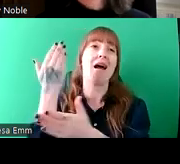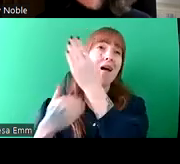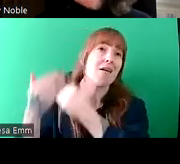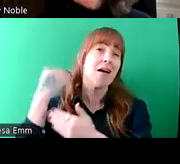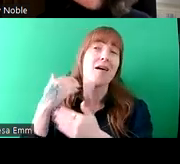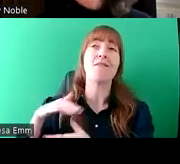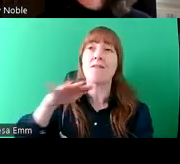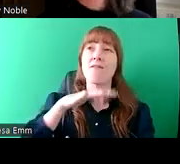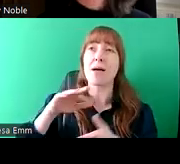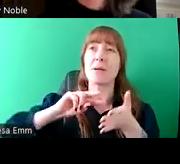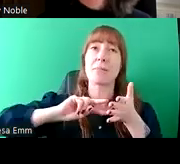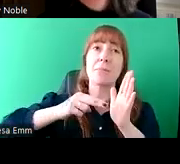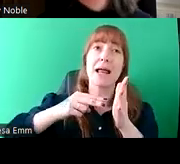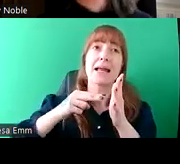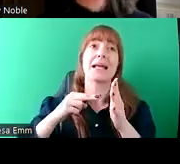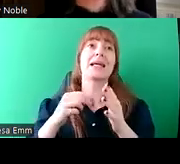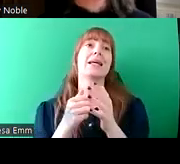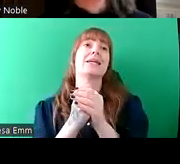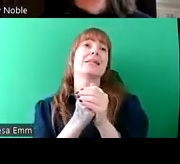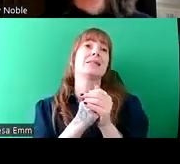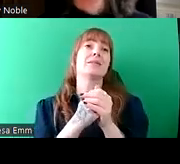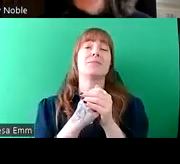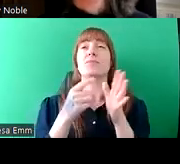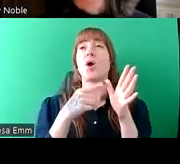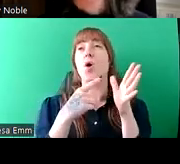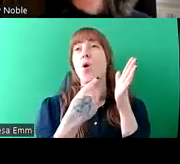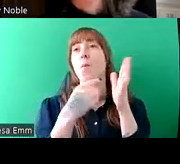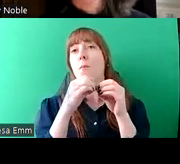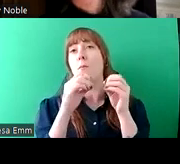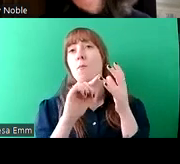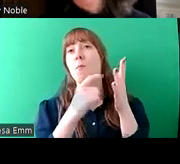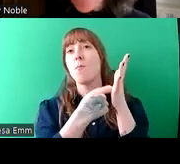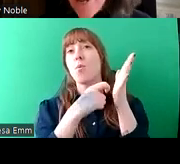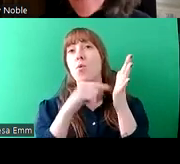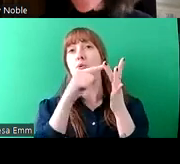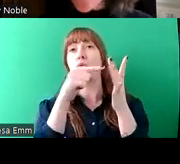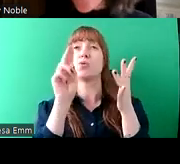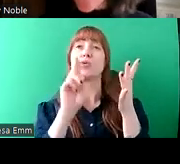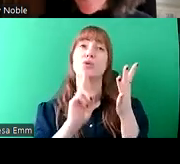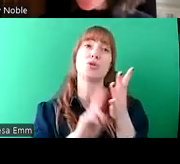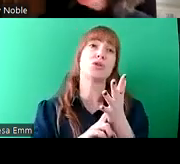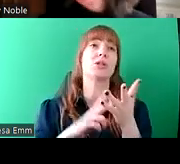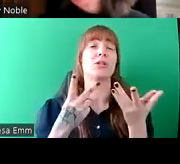Abortion Campaign, here. We've recently accepted the Radical Midwives Association Archives,